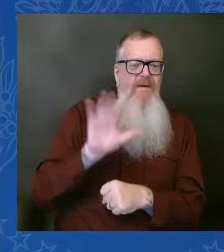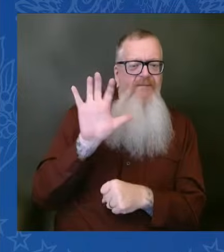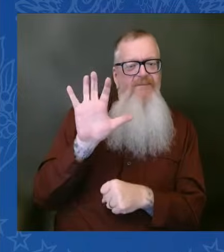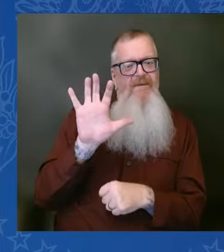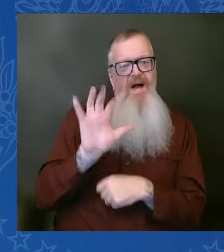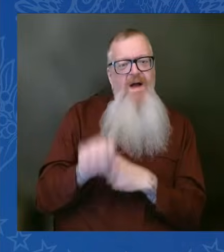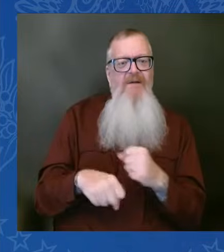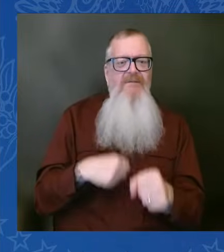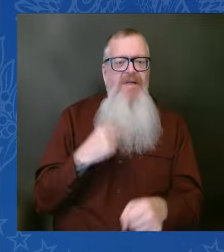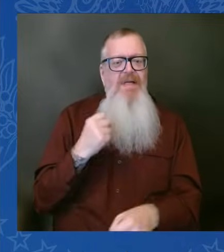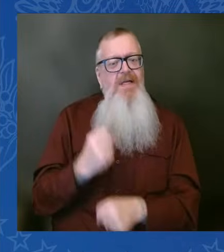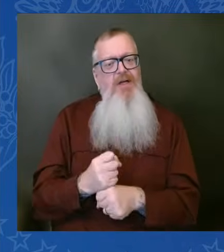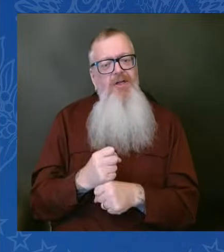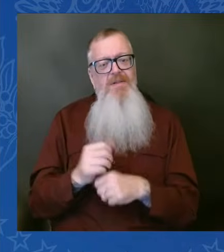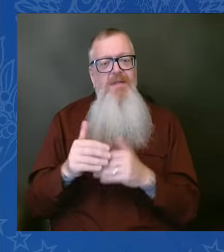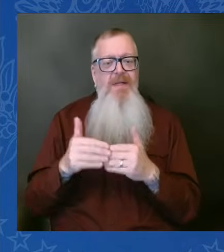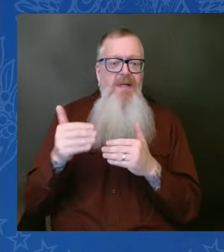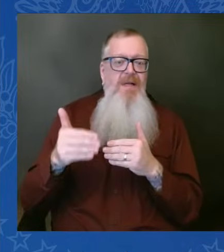as an apprentice, you can become an electrician.